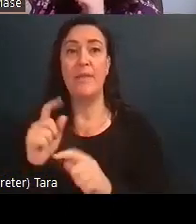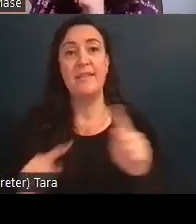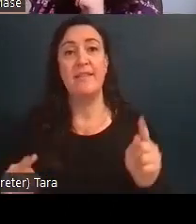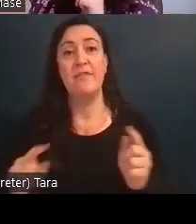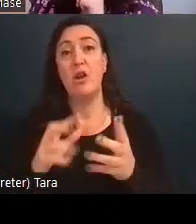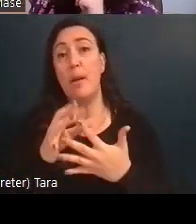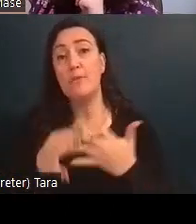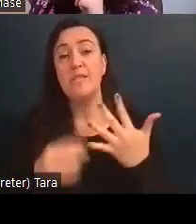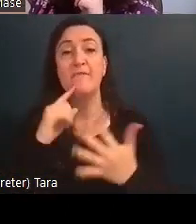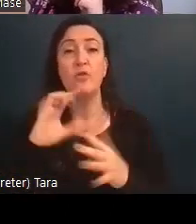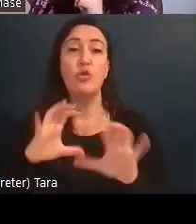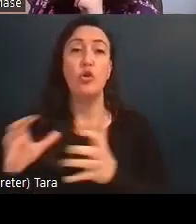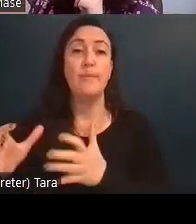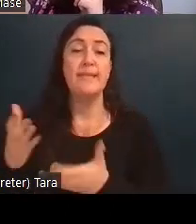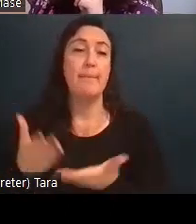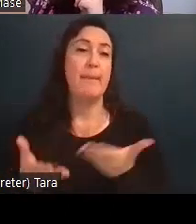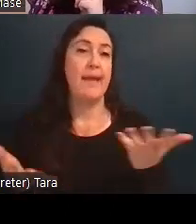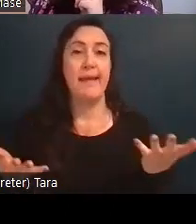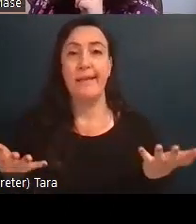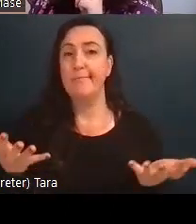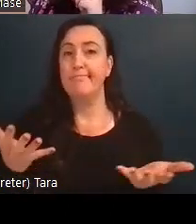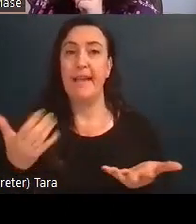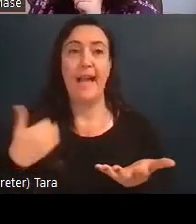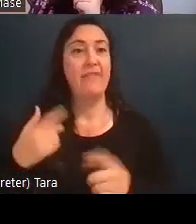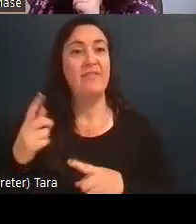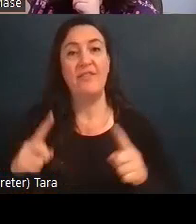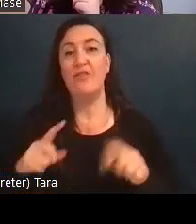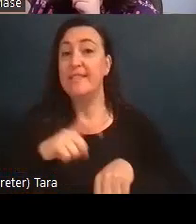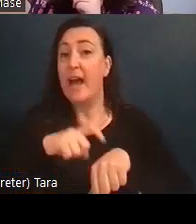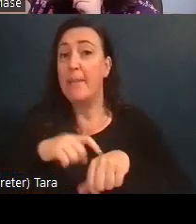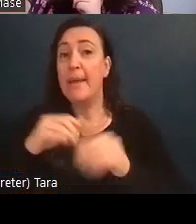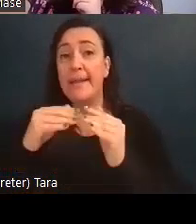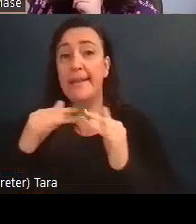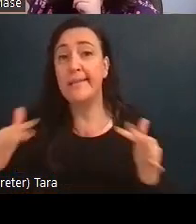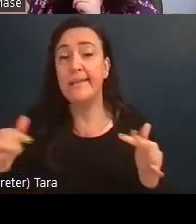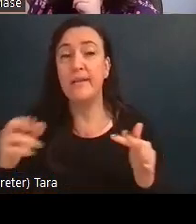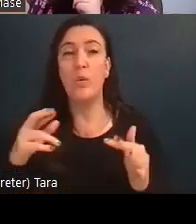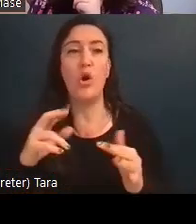that may have different timing or commitment constraints.